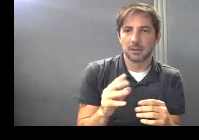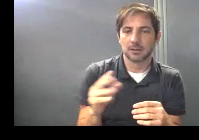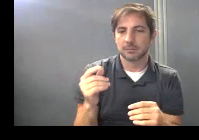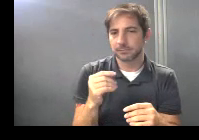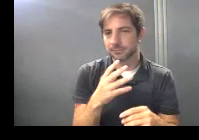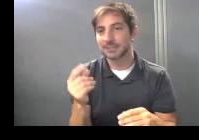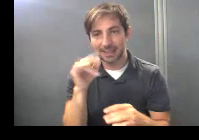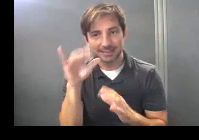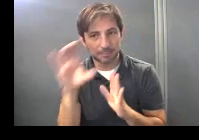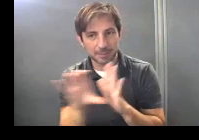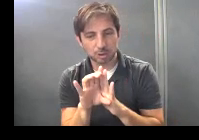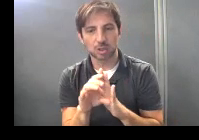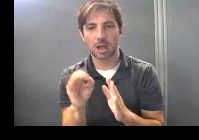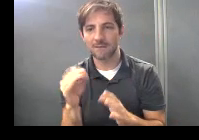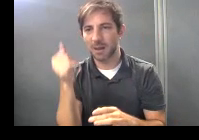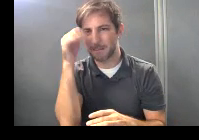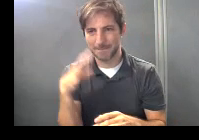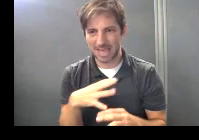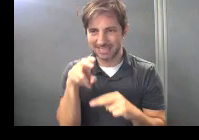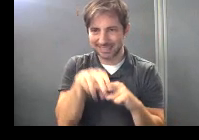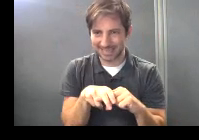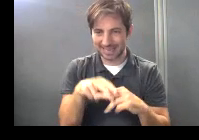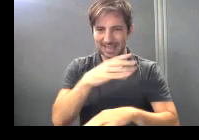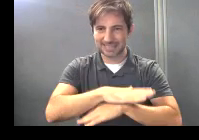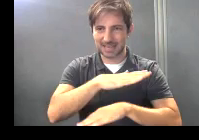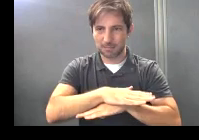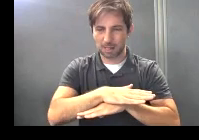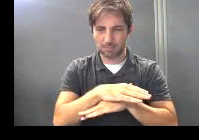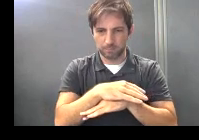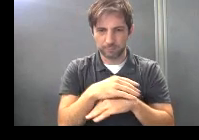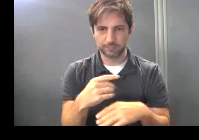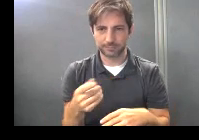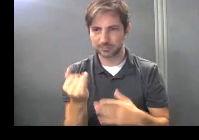IT'S AN IMAGE OF A MAN SEATED AT A TABLE AND AN ART STUDIO.